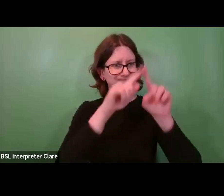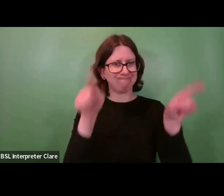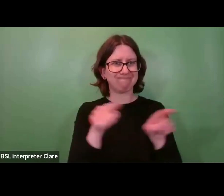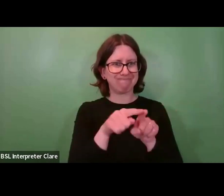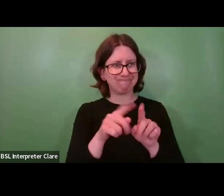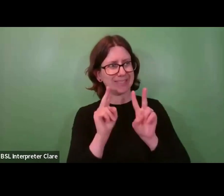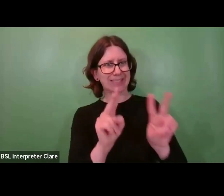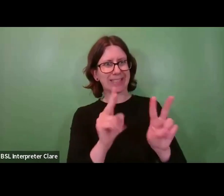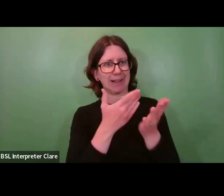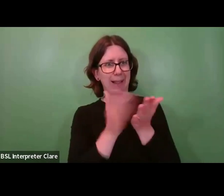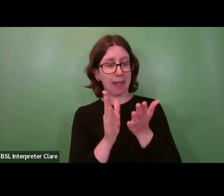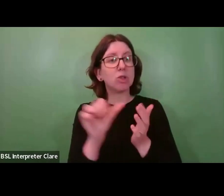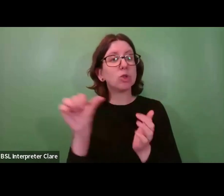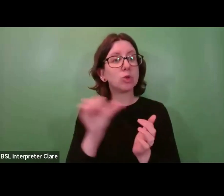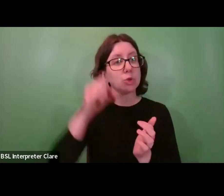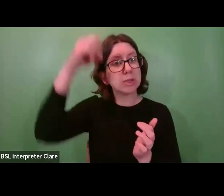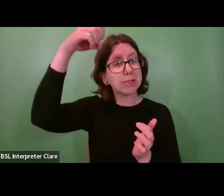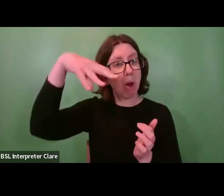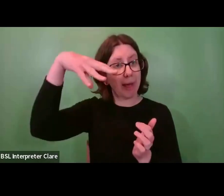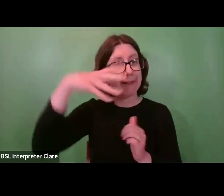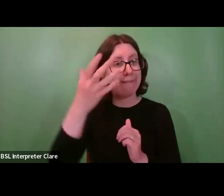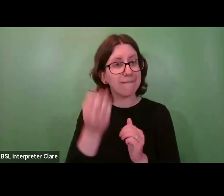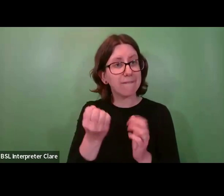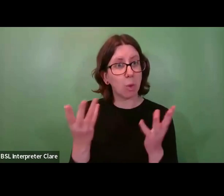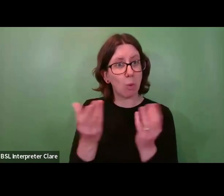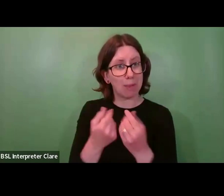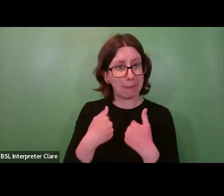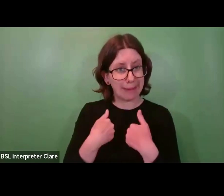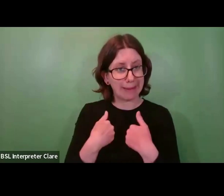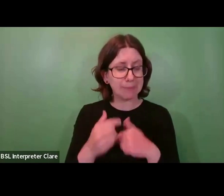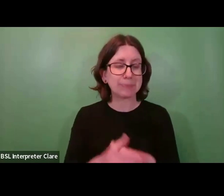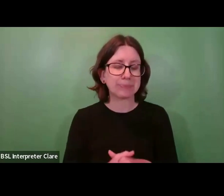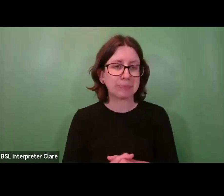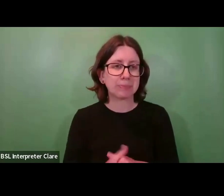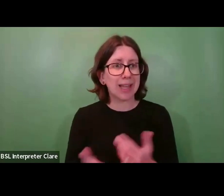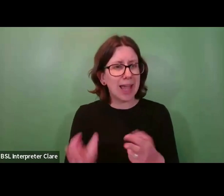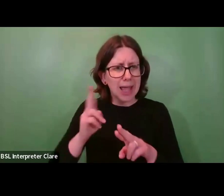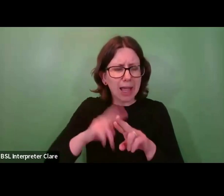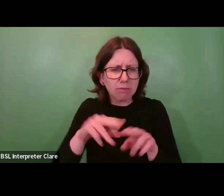But they should be spotlighted on your screen alongside me right now. Do message us in the chat if you